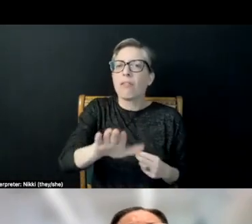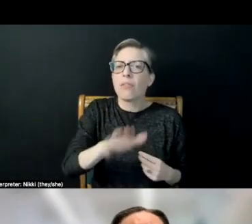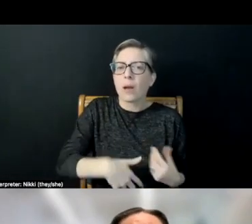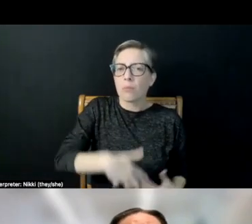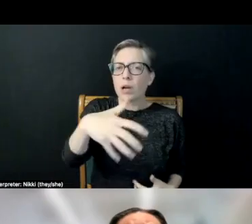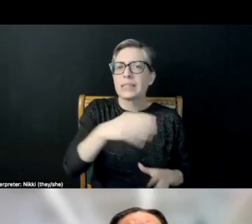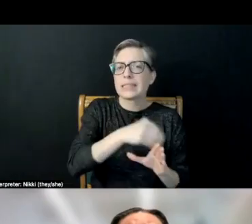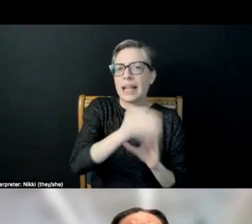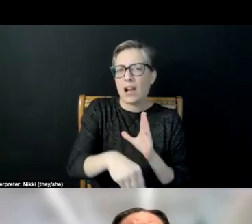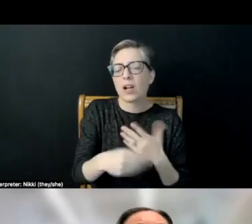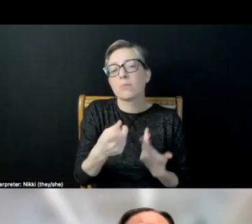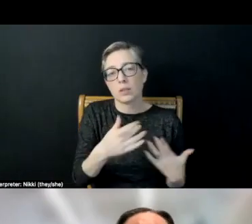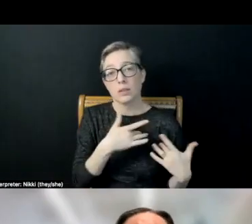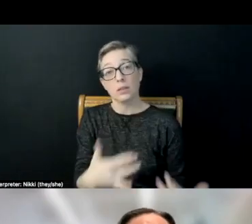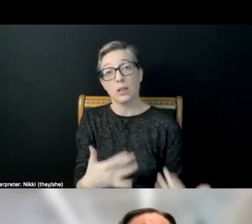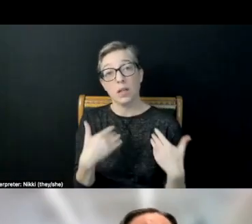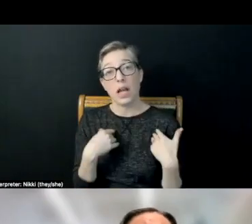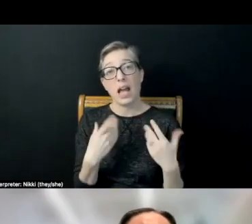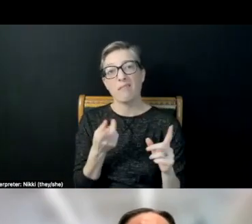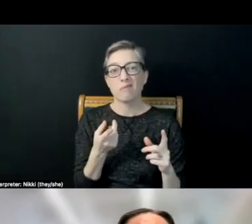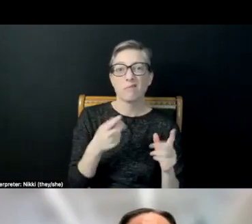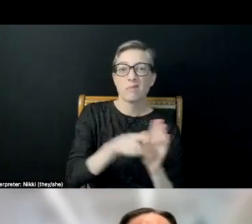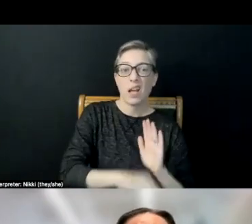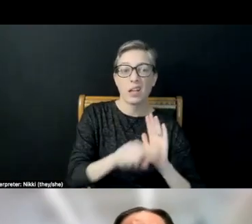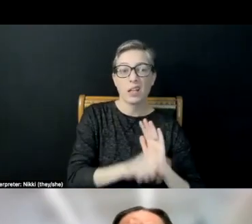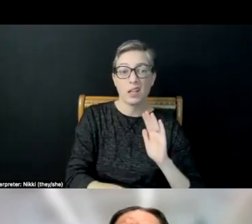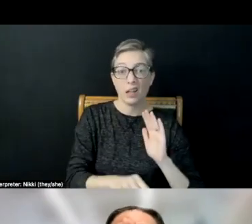such as low birth weight, premature birth, and stillbirth.